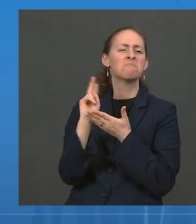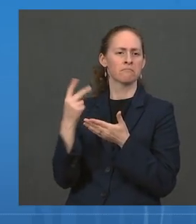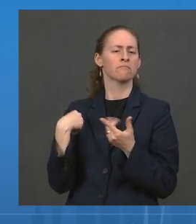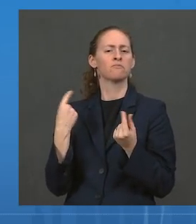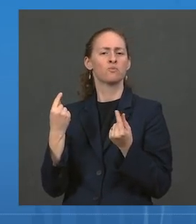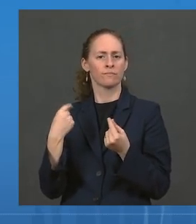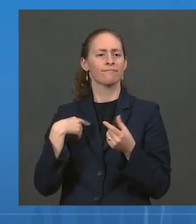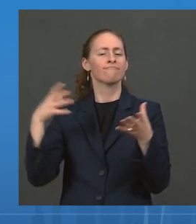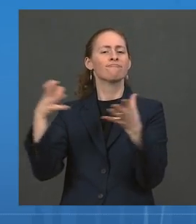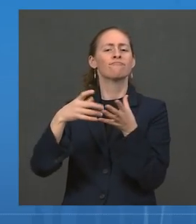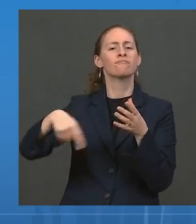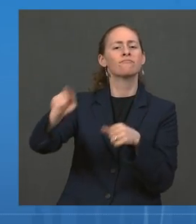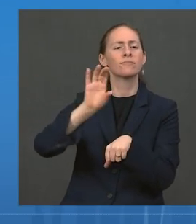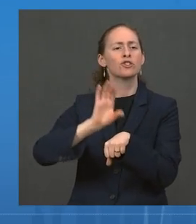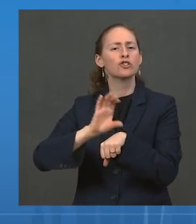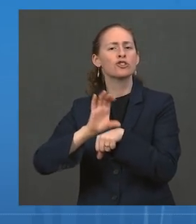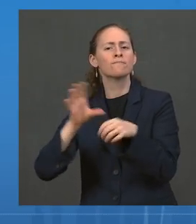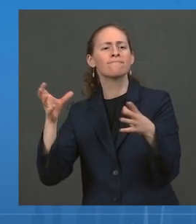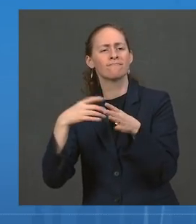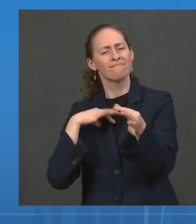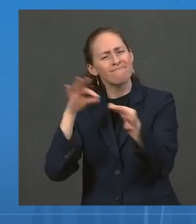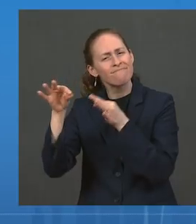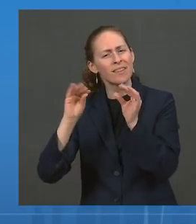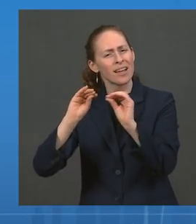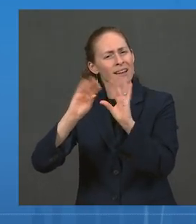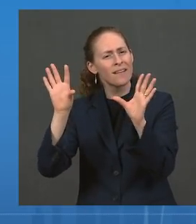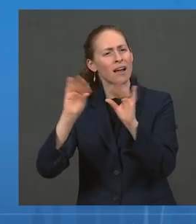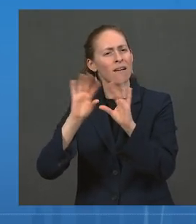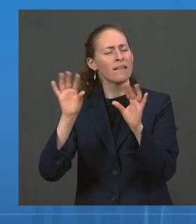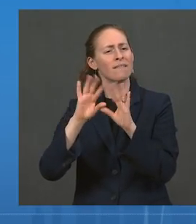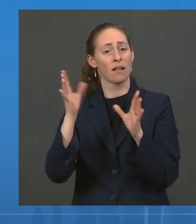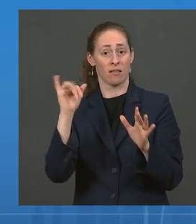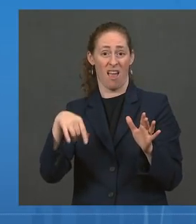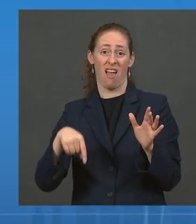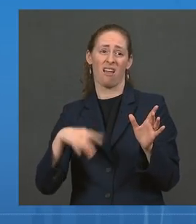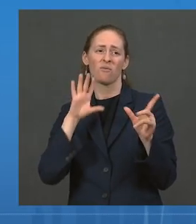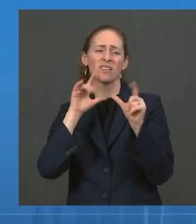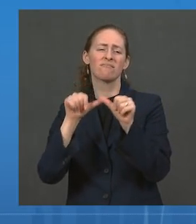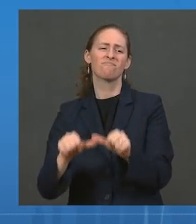So we are continuing to meet people where they are today. And today, we're also happy to welcome